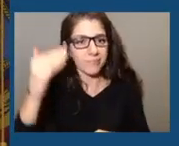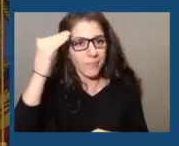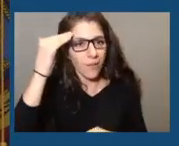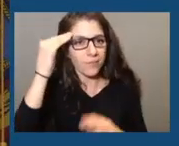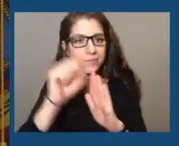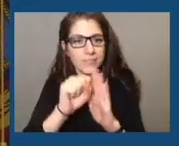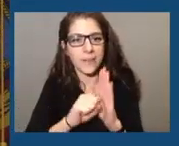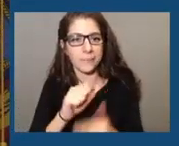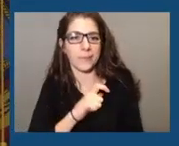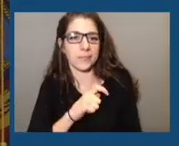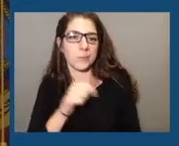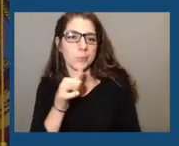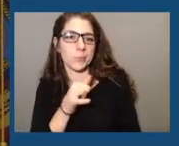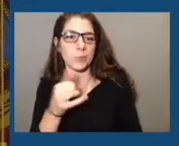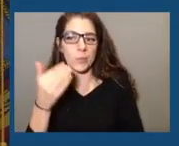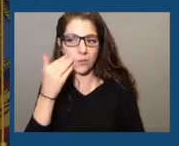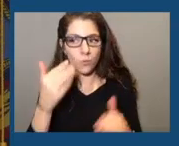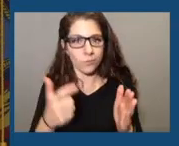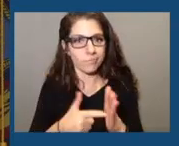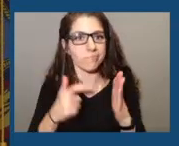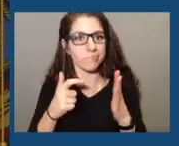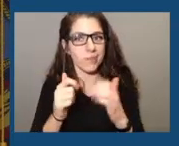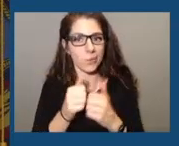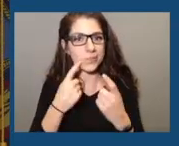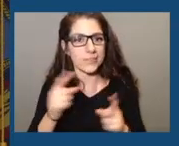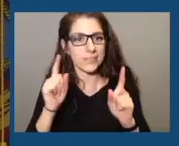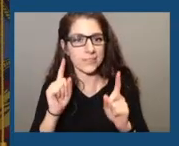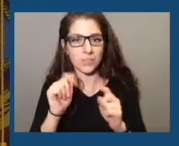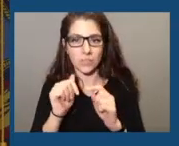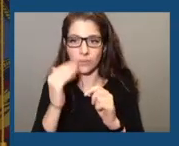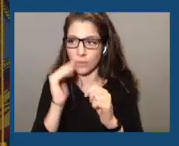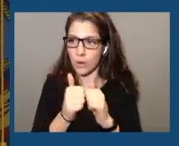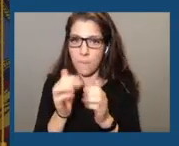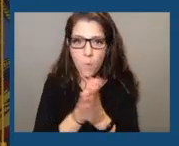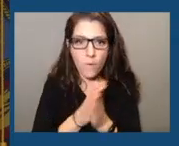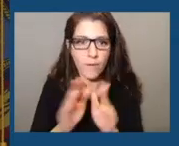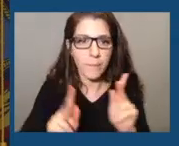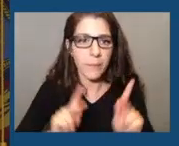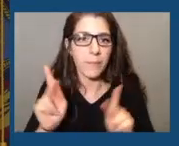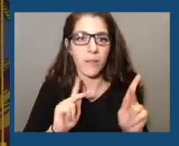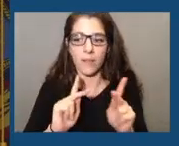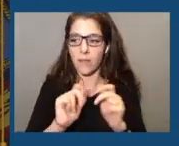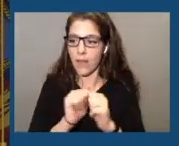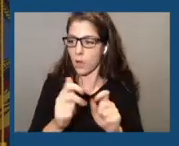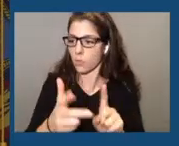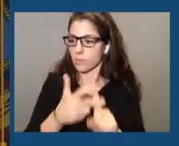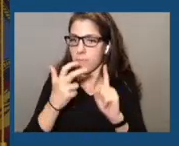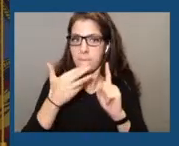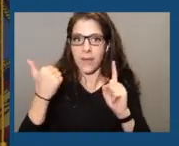So he knows what it takes to succeed. He knows how to motivate people. He knows how to get the very best out of his teammates